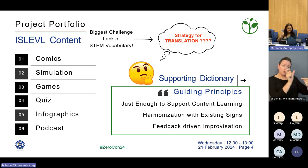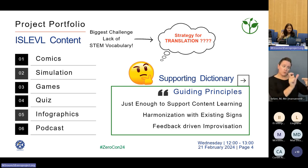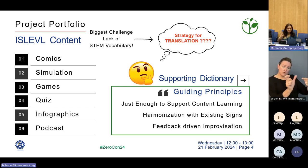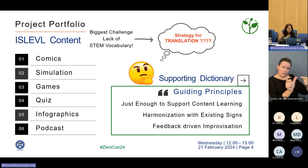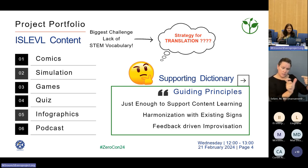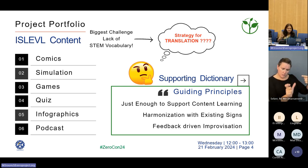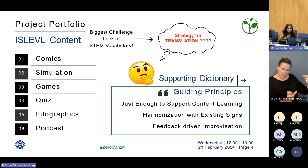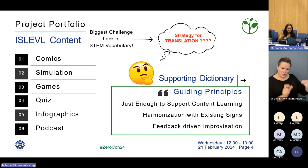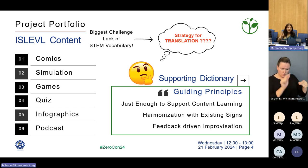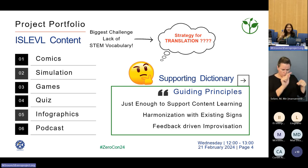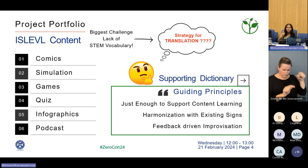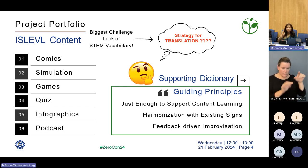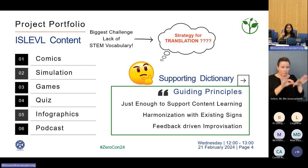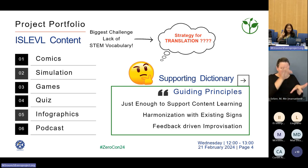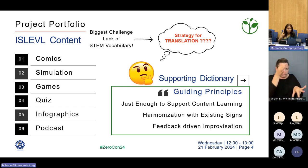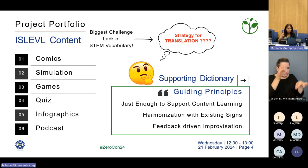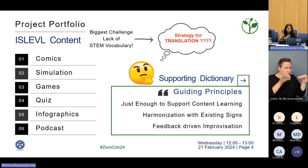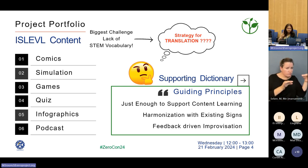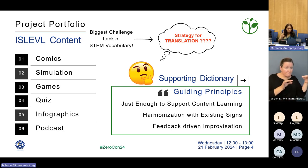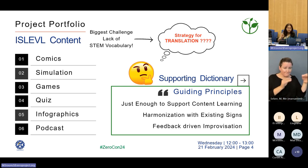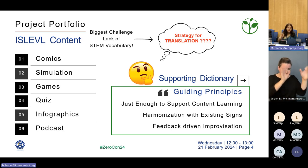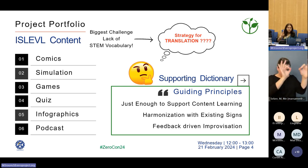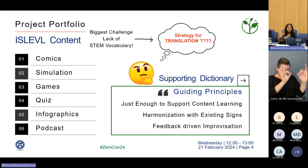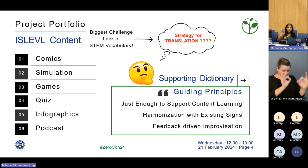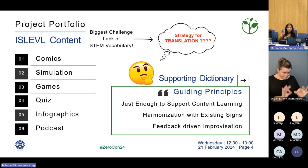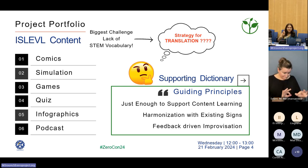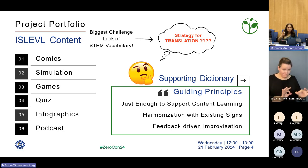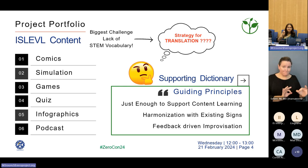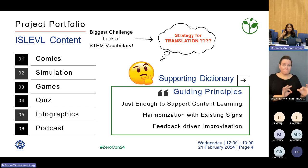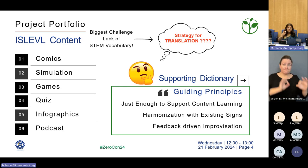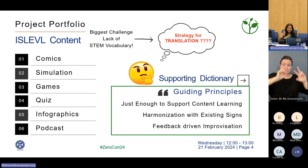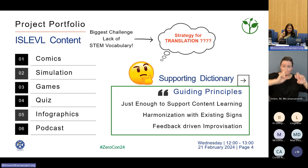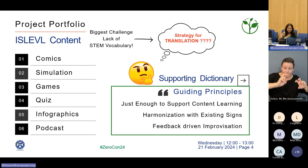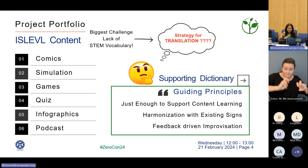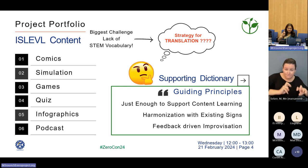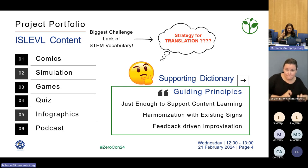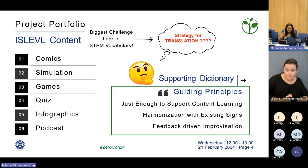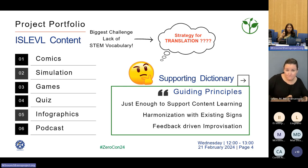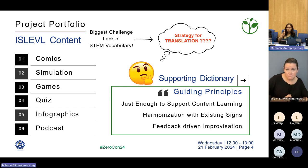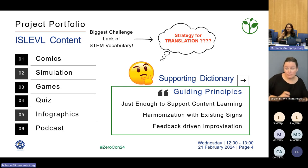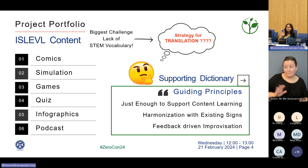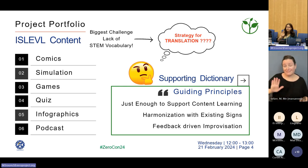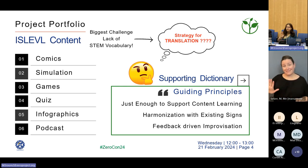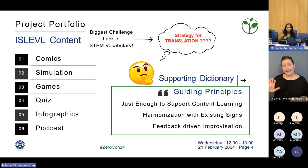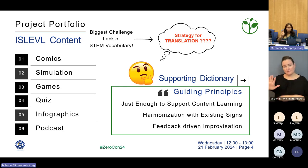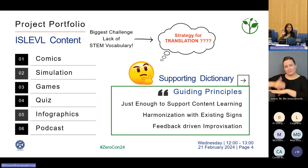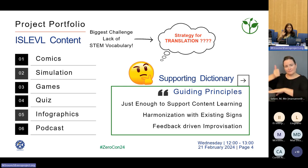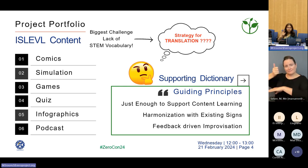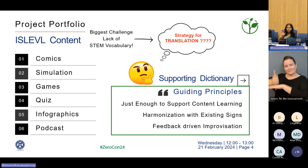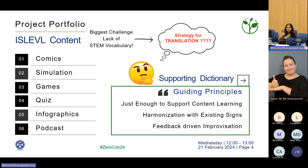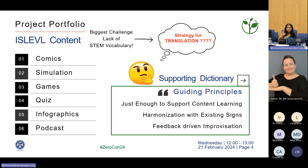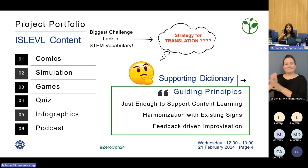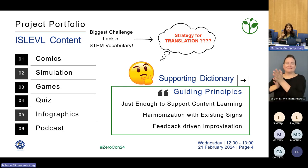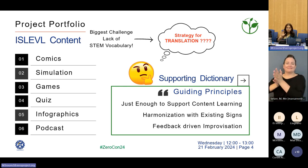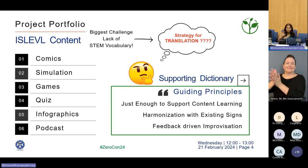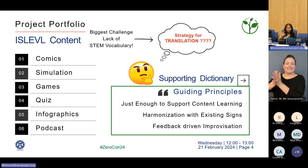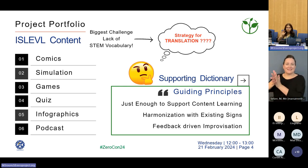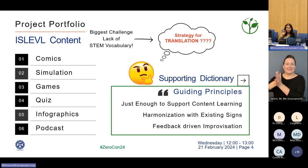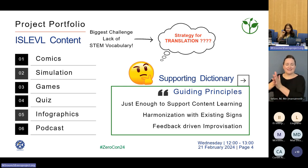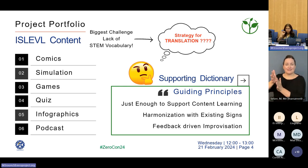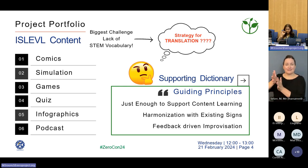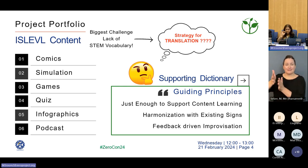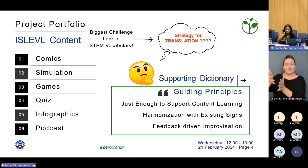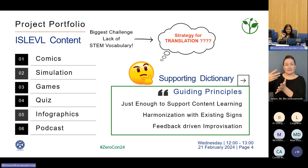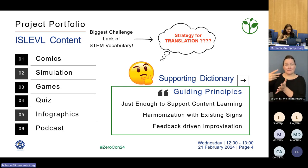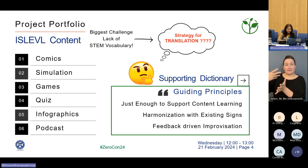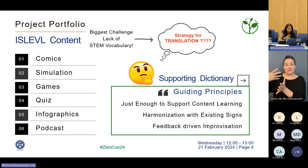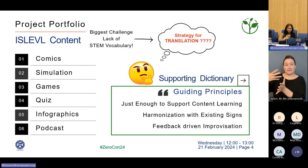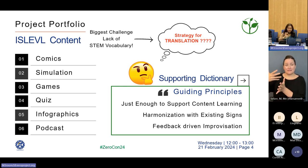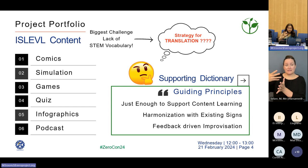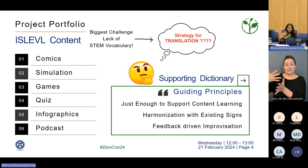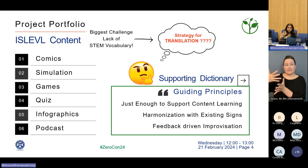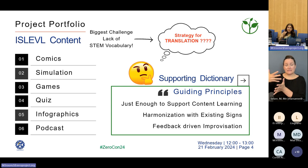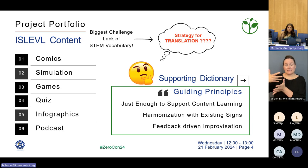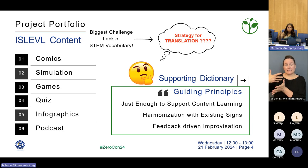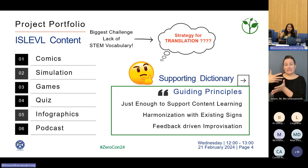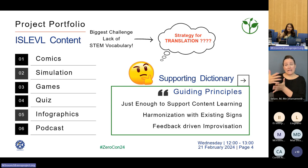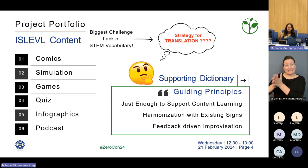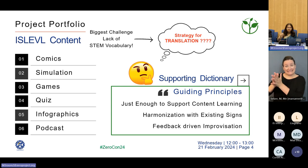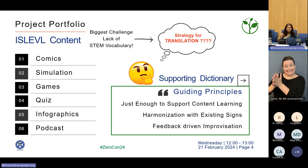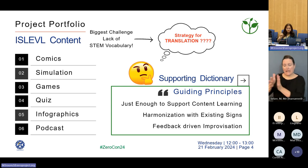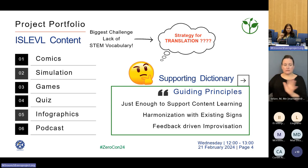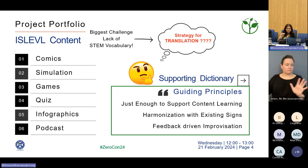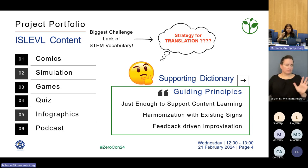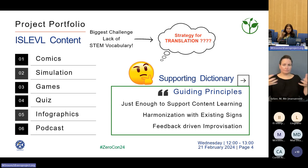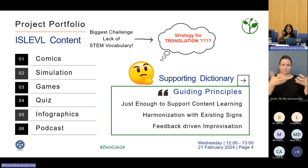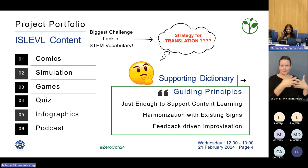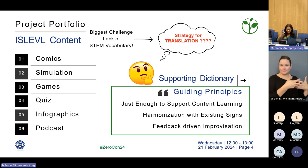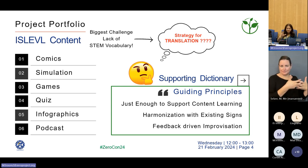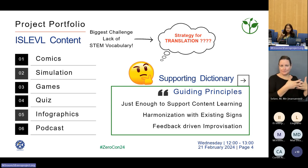precise, and we believe in making sign only for when it is needed. Signmaking is not just science